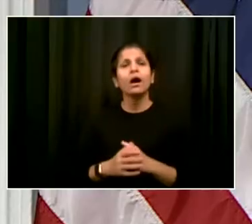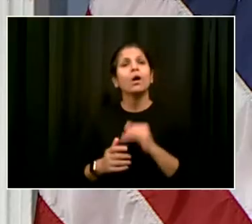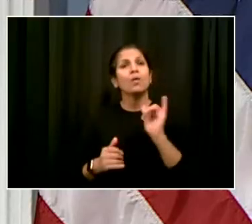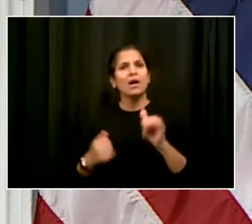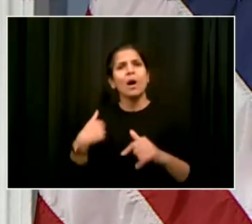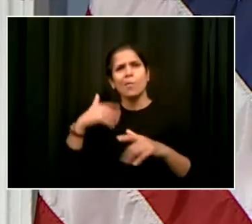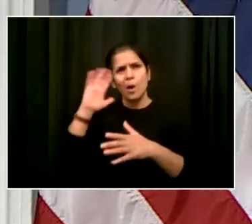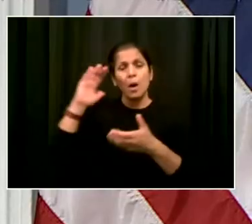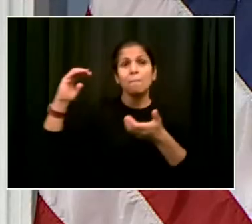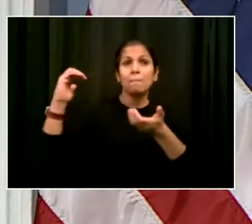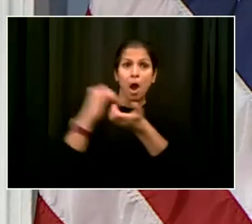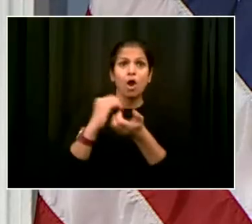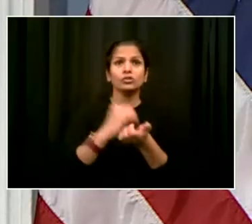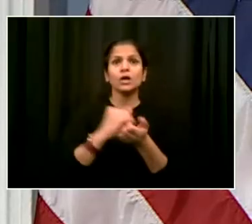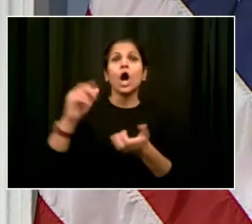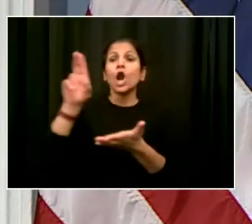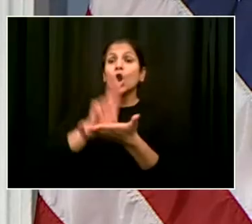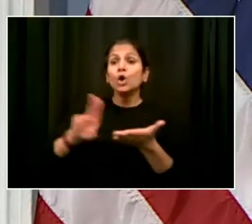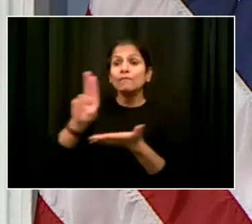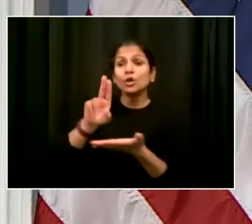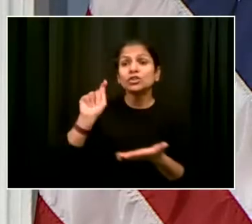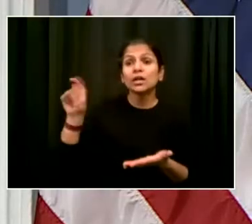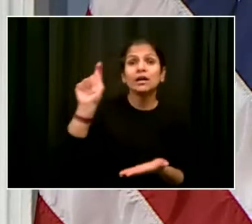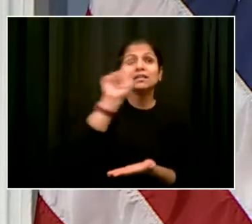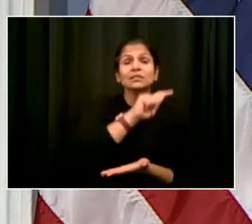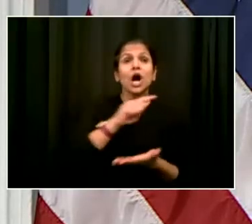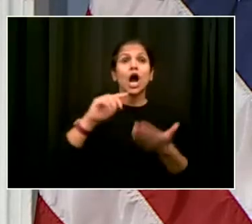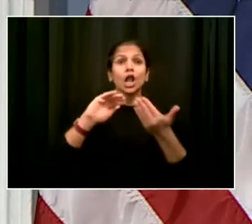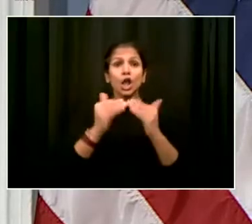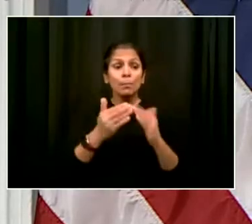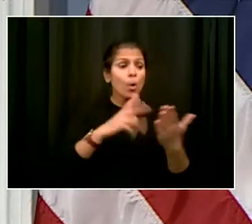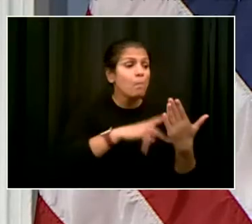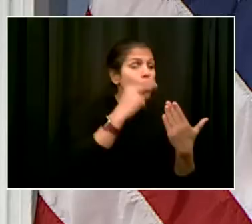THAT MEANS THERE IS A LOT OF WORK TOOO DO DIN TERMS OF WORKING WITH COMMUNITY-BASED ORGANIZATIONS,